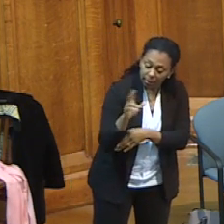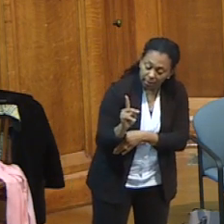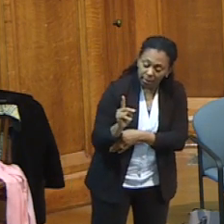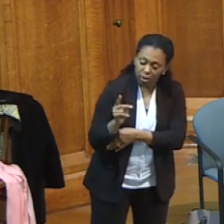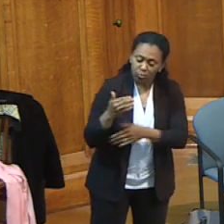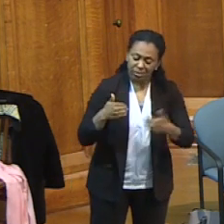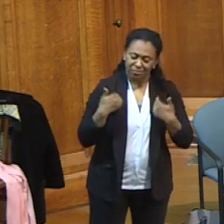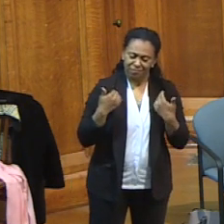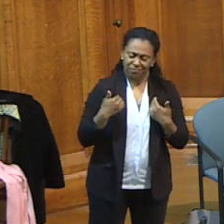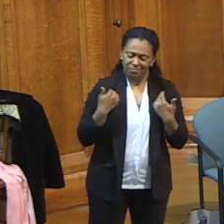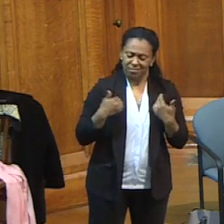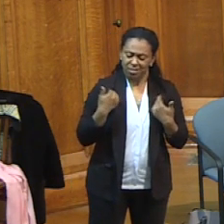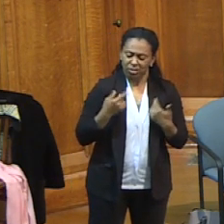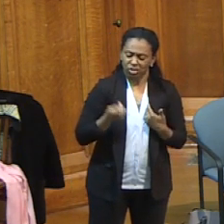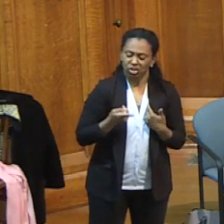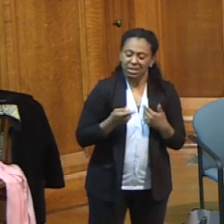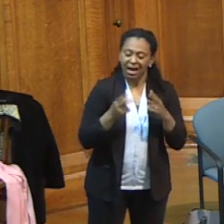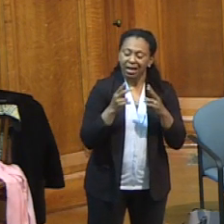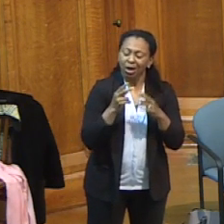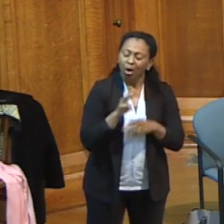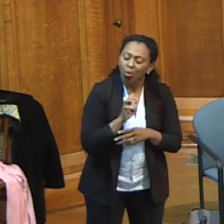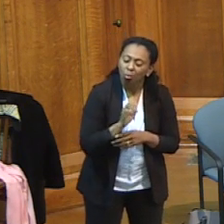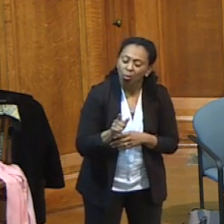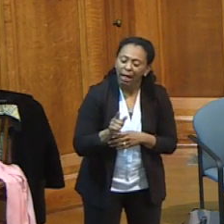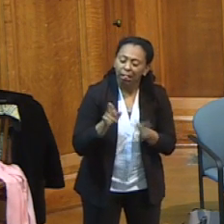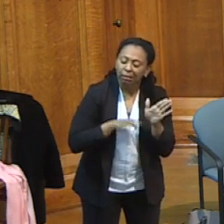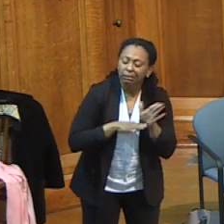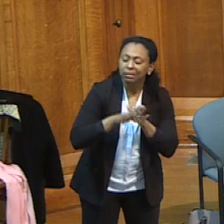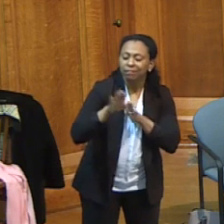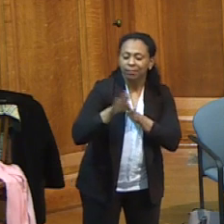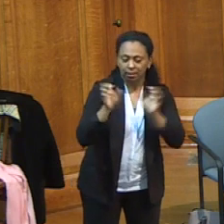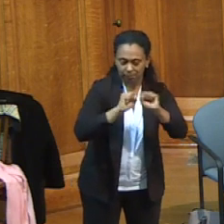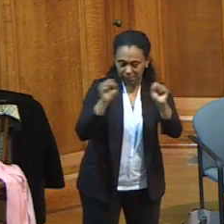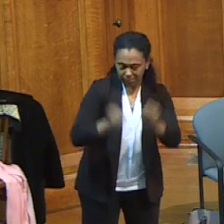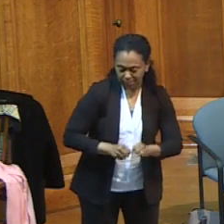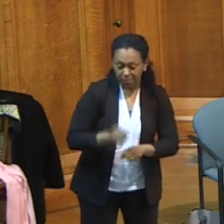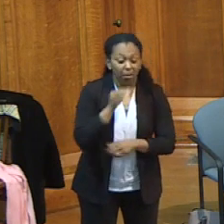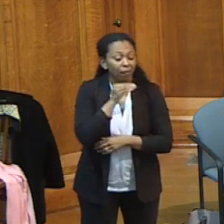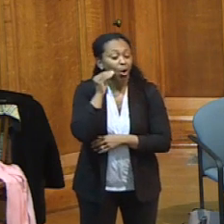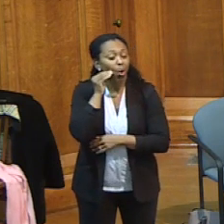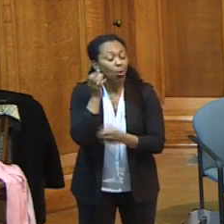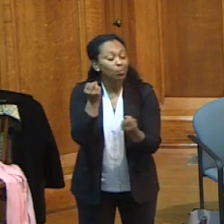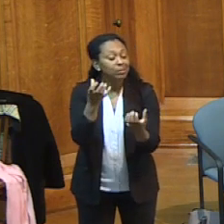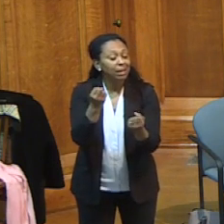she had a well developed system of home signs which could have been with the proper teachers